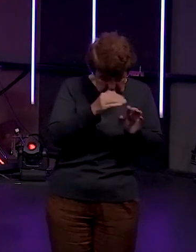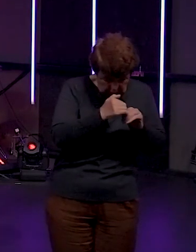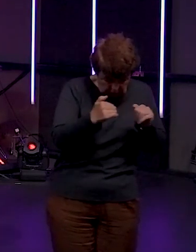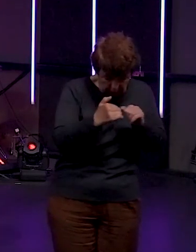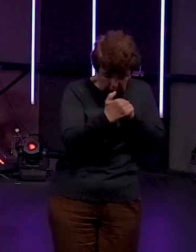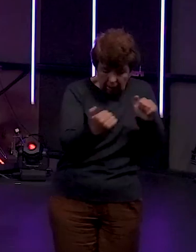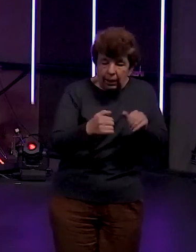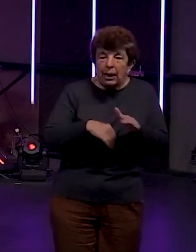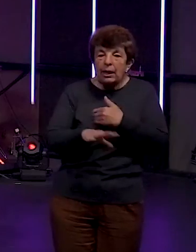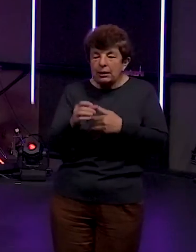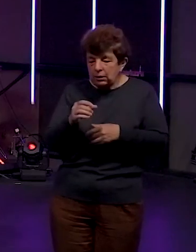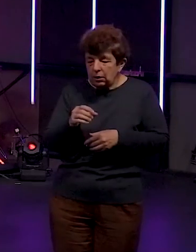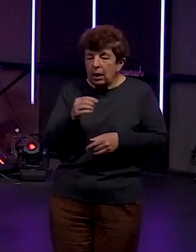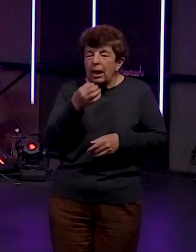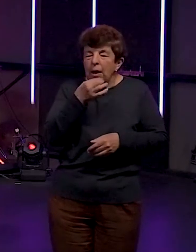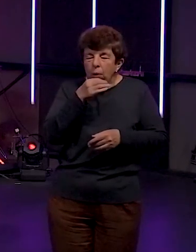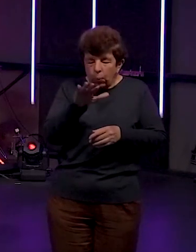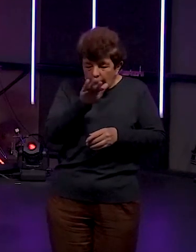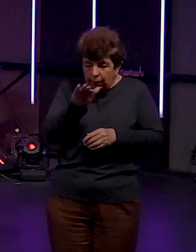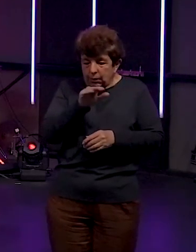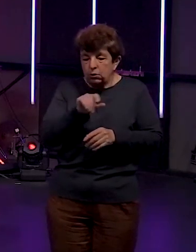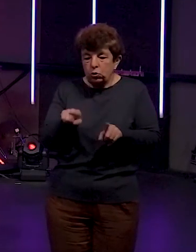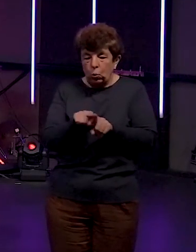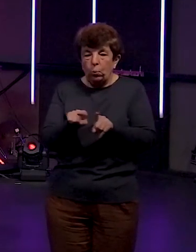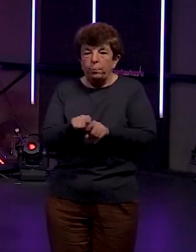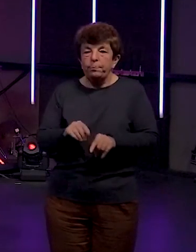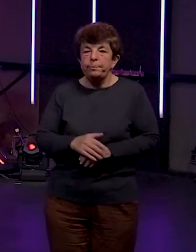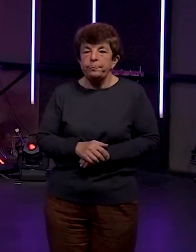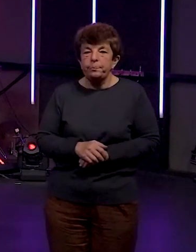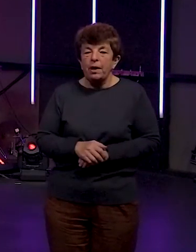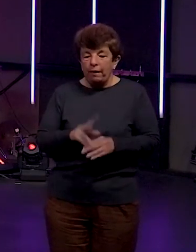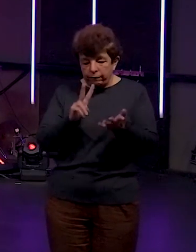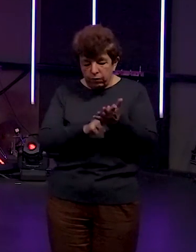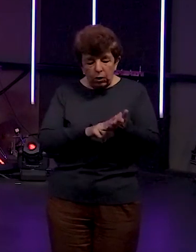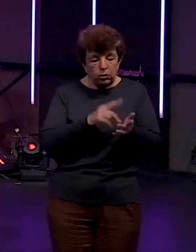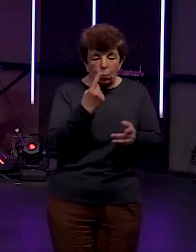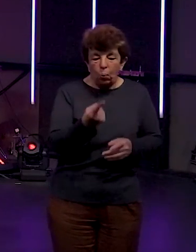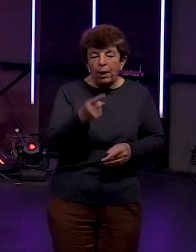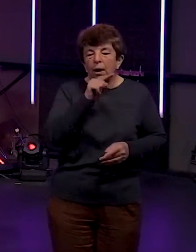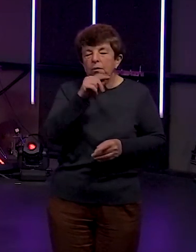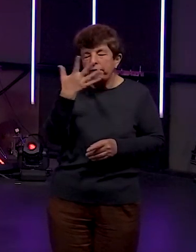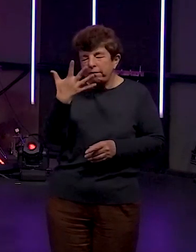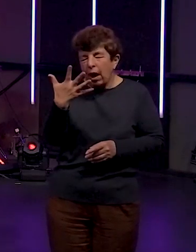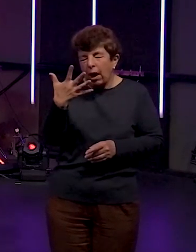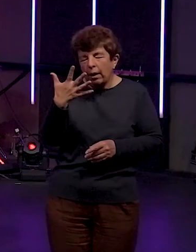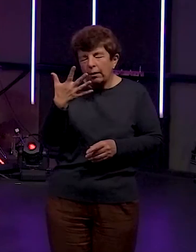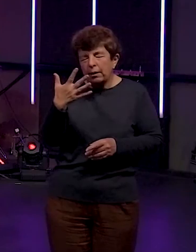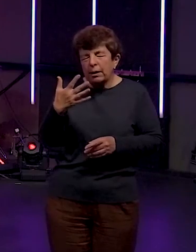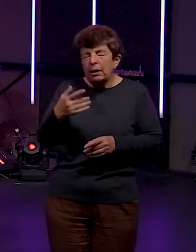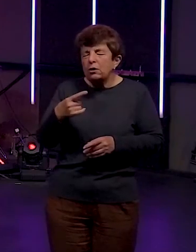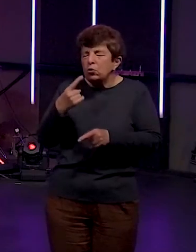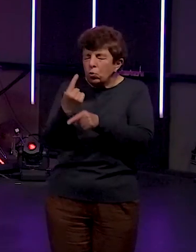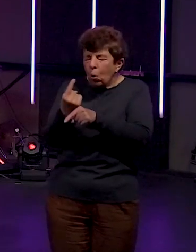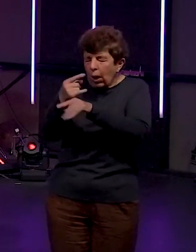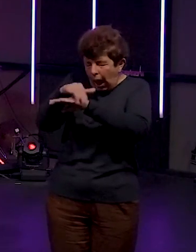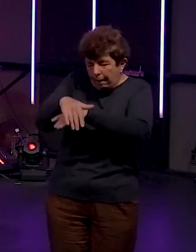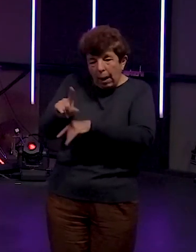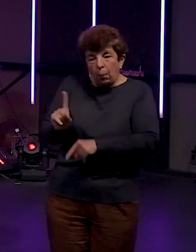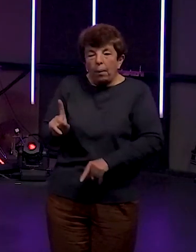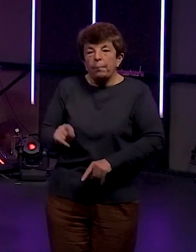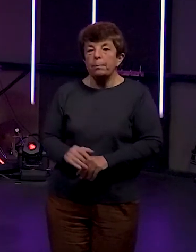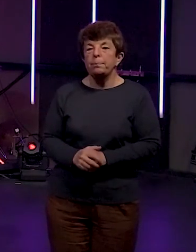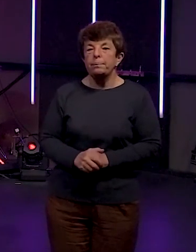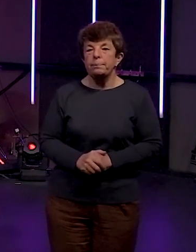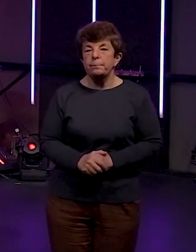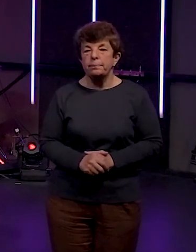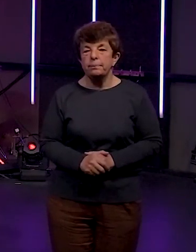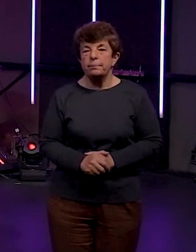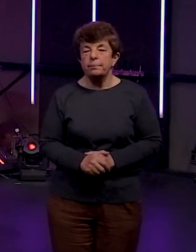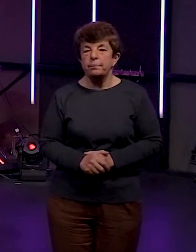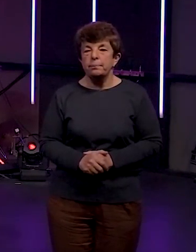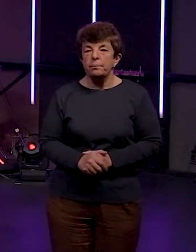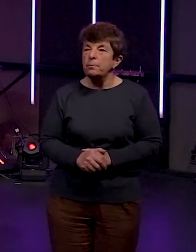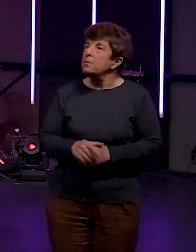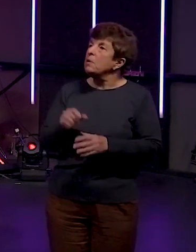smaller bite sections as well. Verse 105 is informing us about the about the Word of God